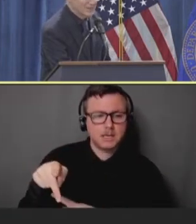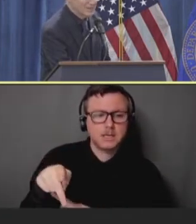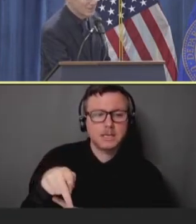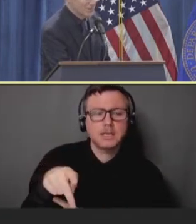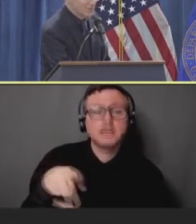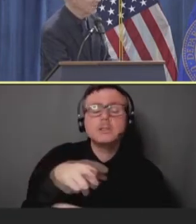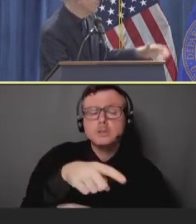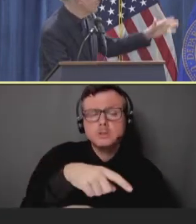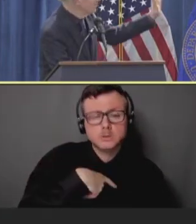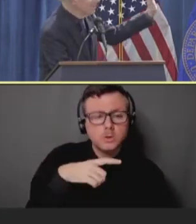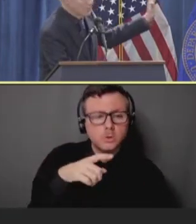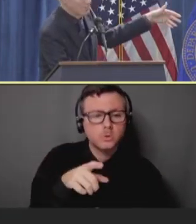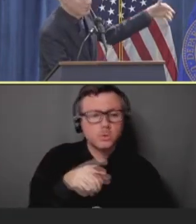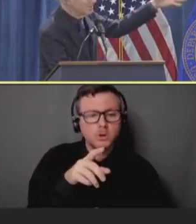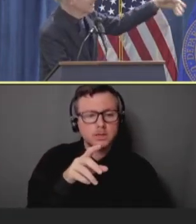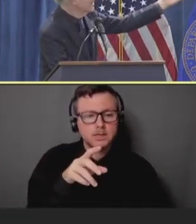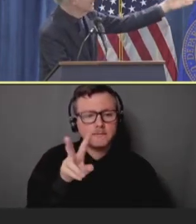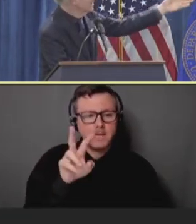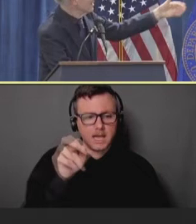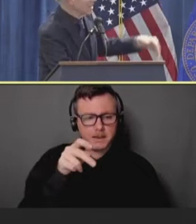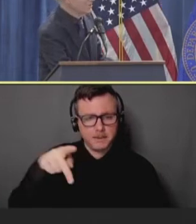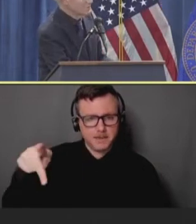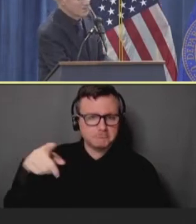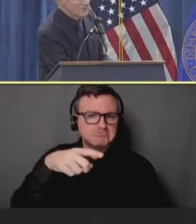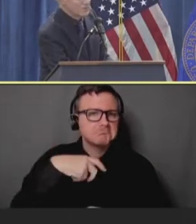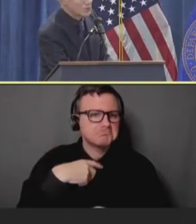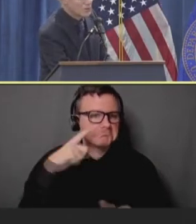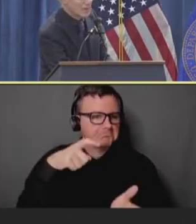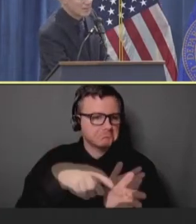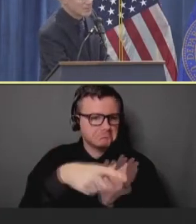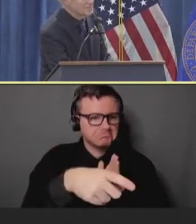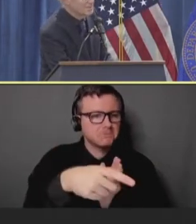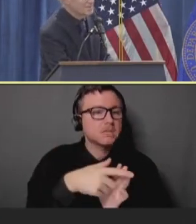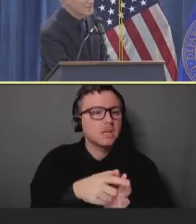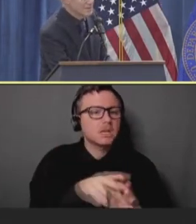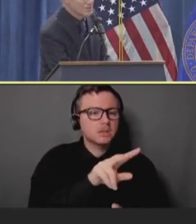these, we have, you know, public acknowledgement of the first two columns, but it's hard to